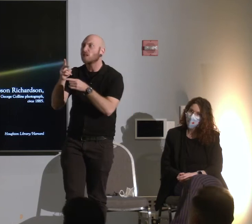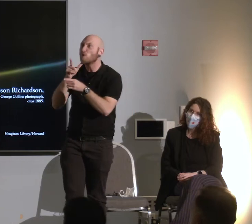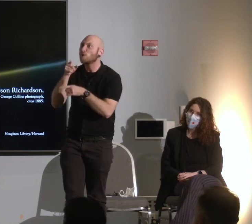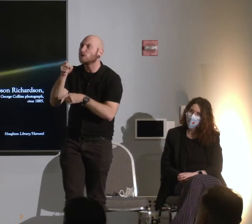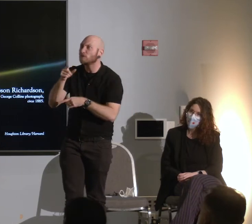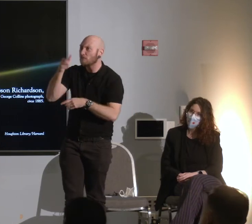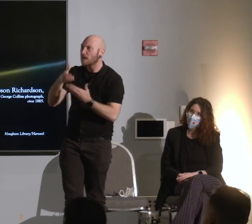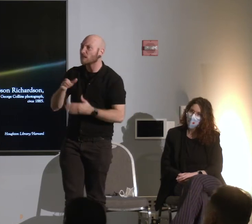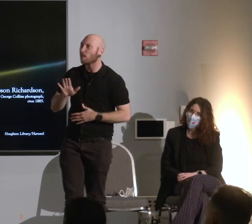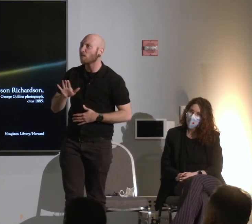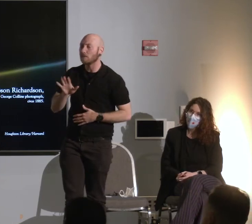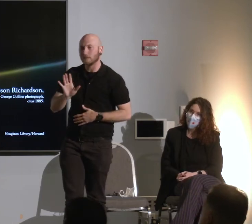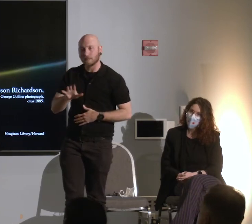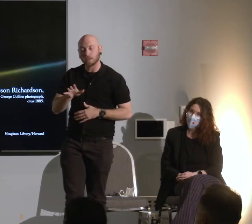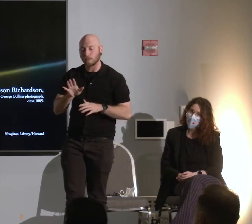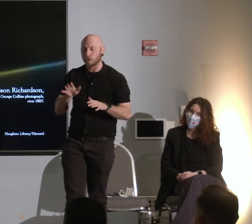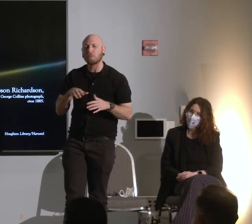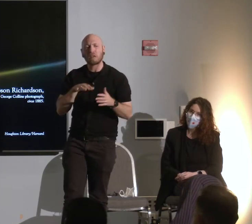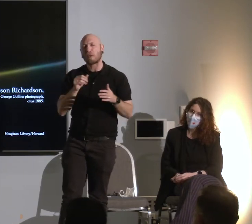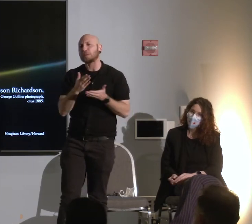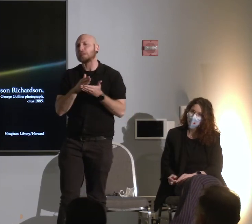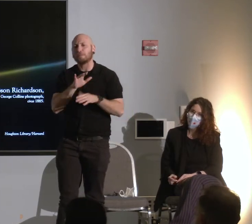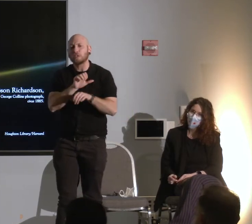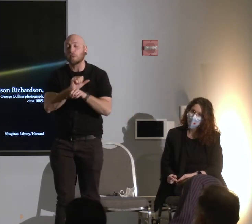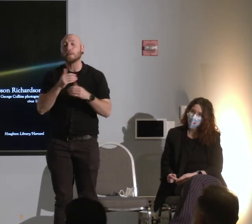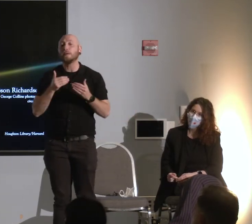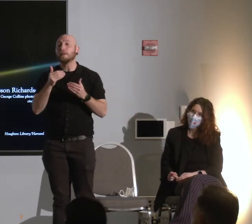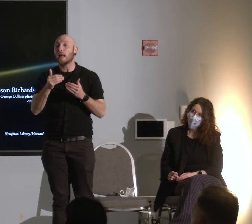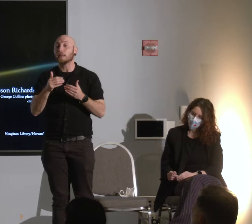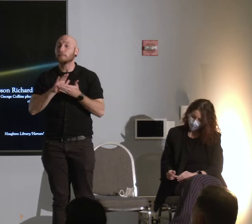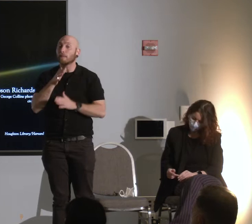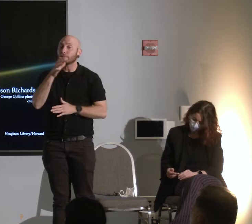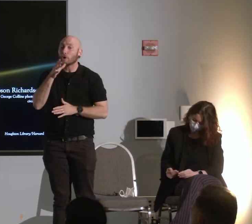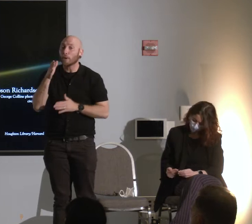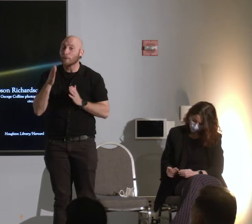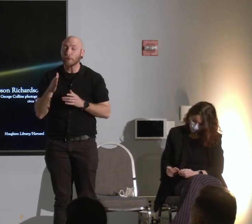So he did some other things. Next, he worked as a farmer, which he did kind of like.